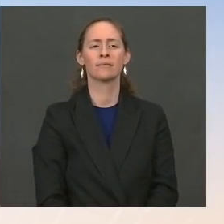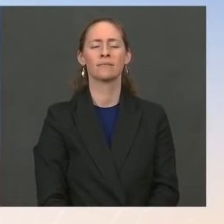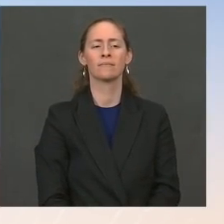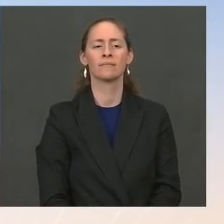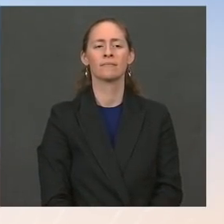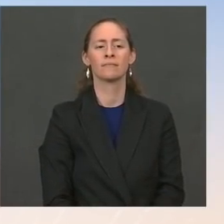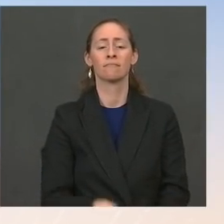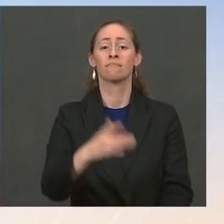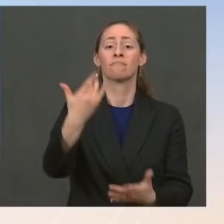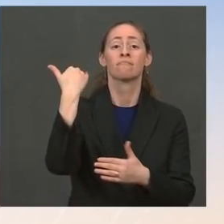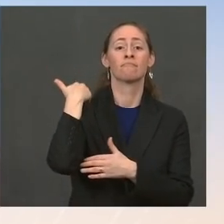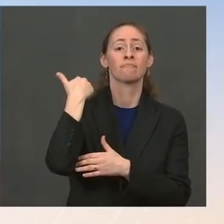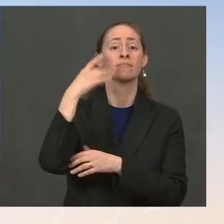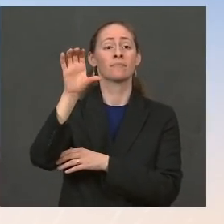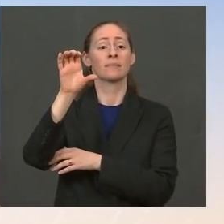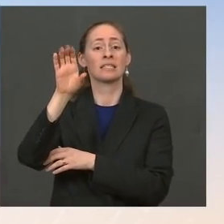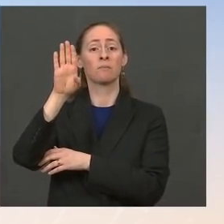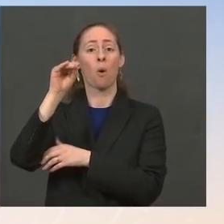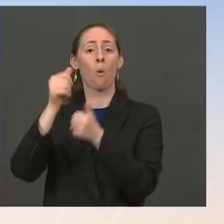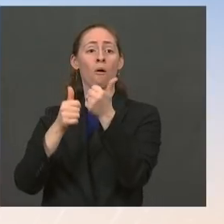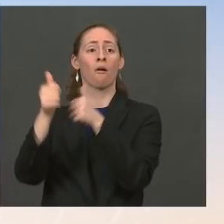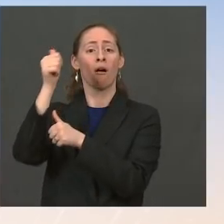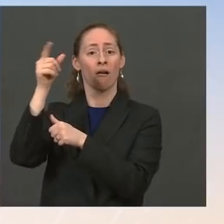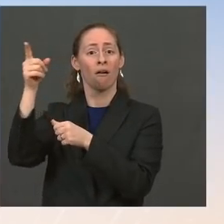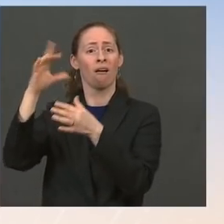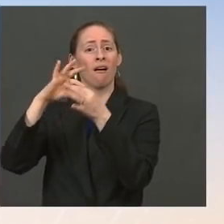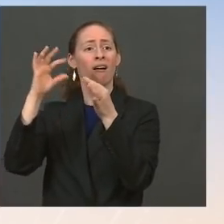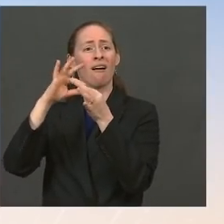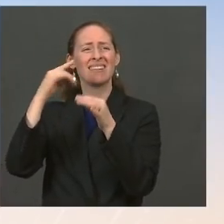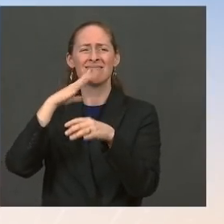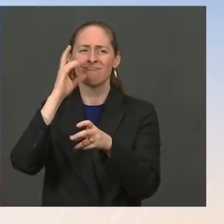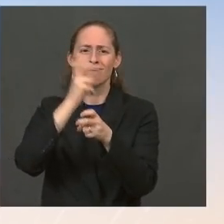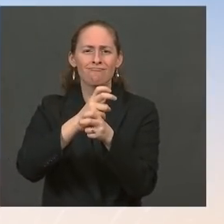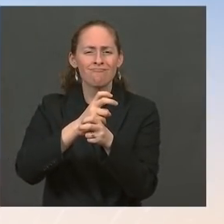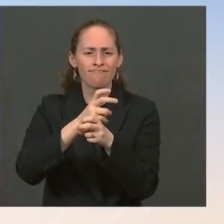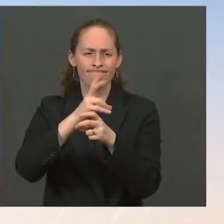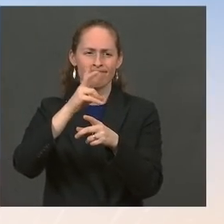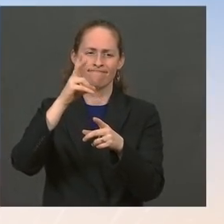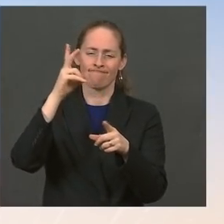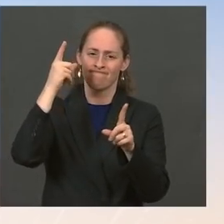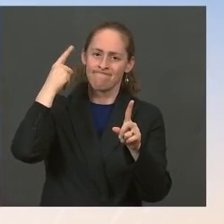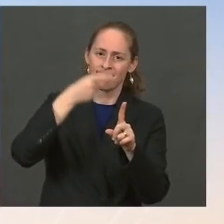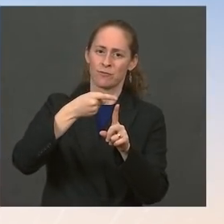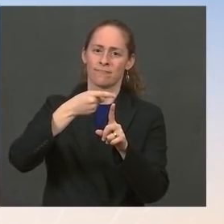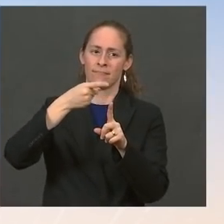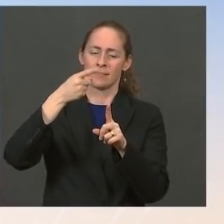how difficult it is to score IRS enforcement. We have former Treasury Secretaries